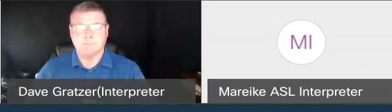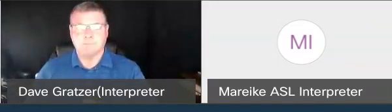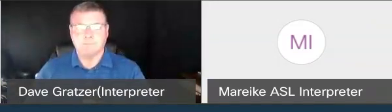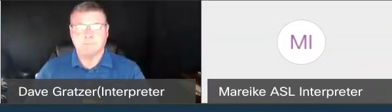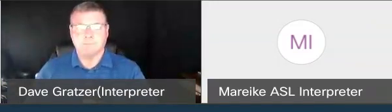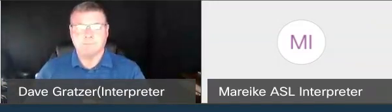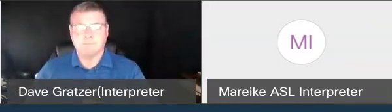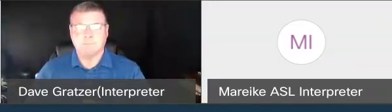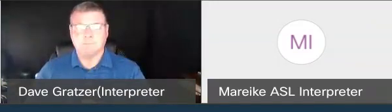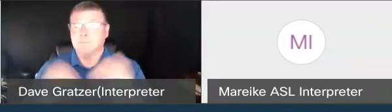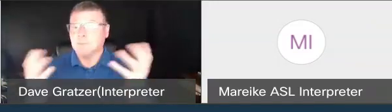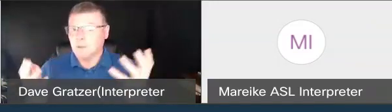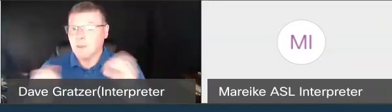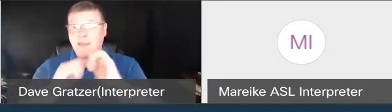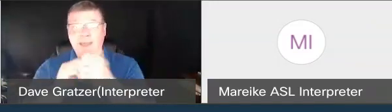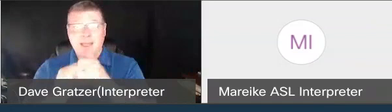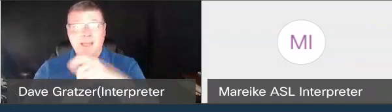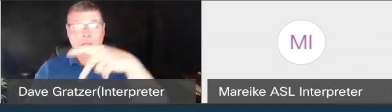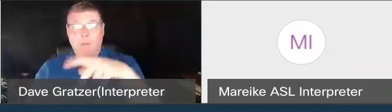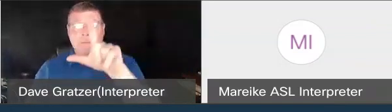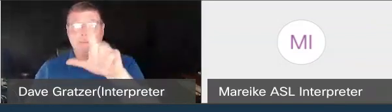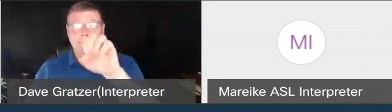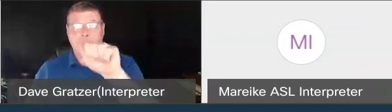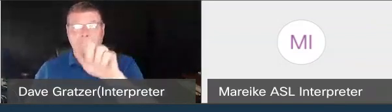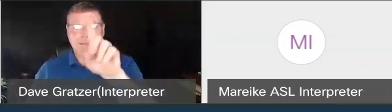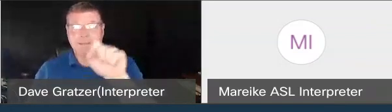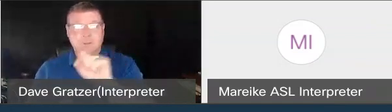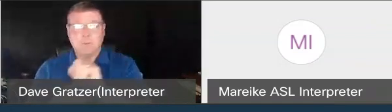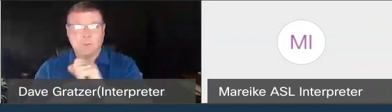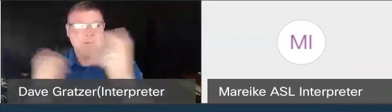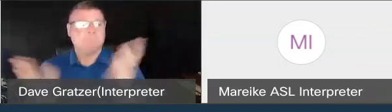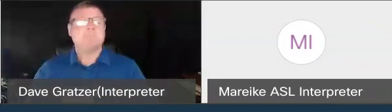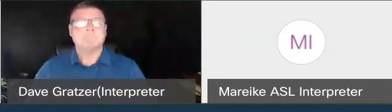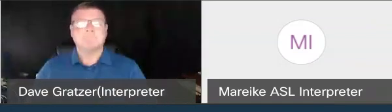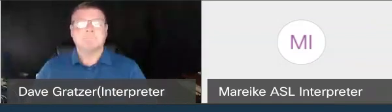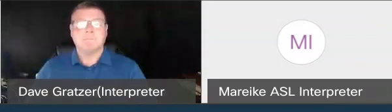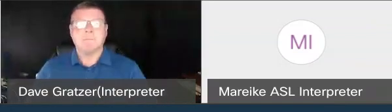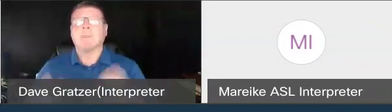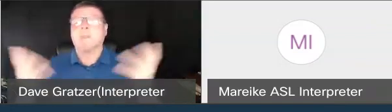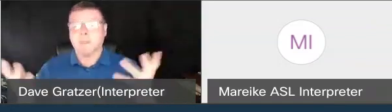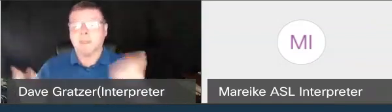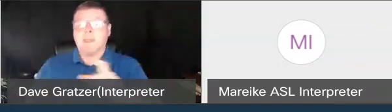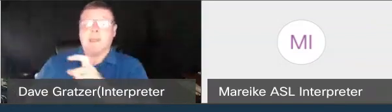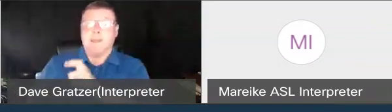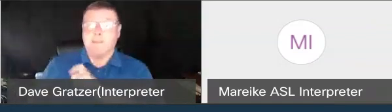So how does the PLEADS program work? Um, basically, the police department will contact an individual